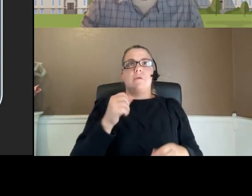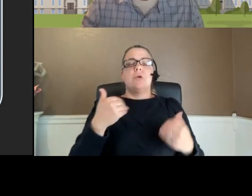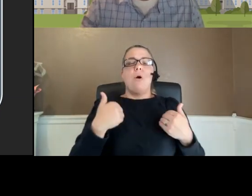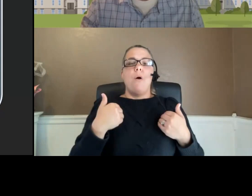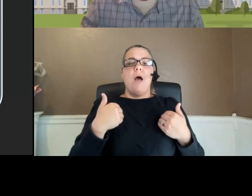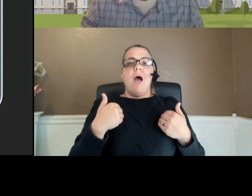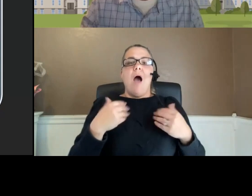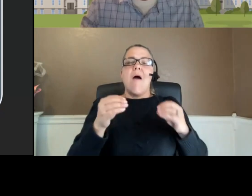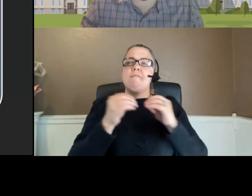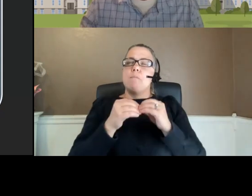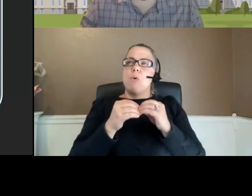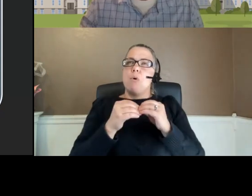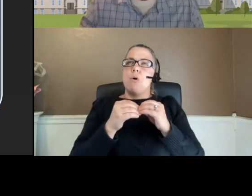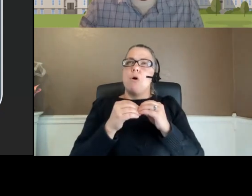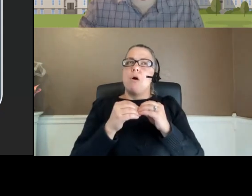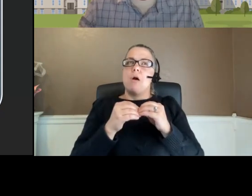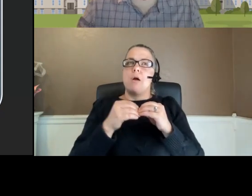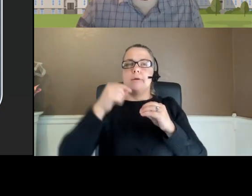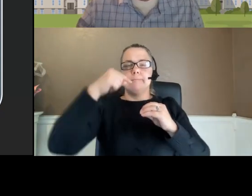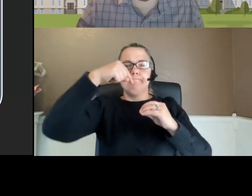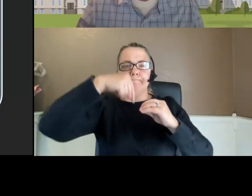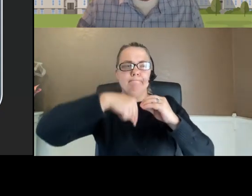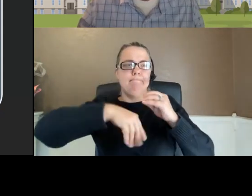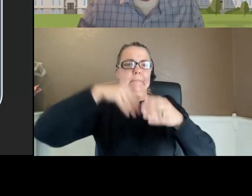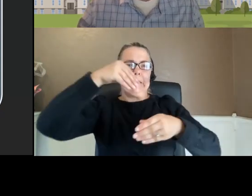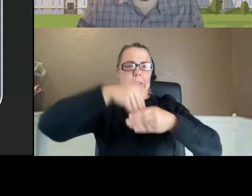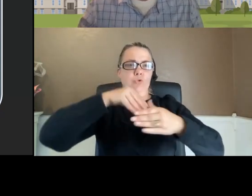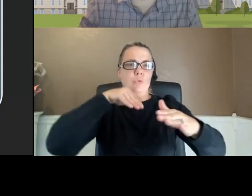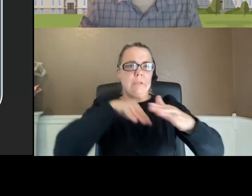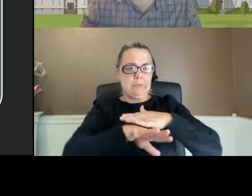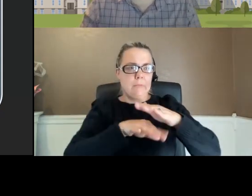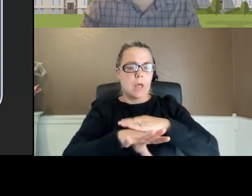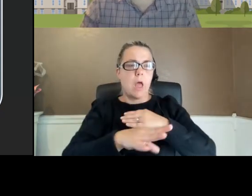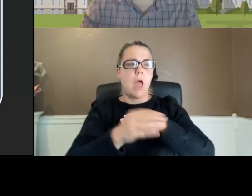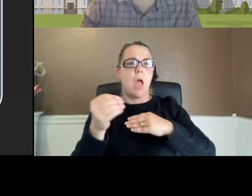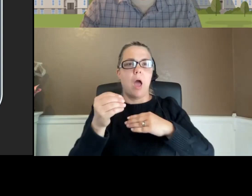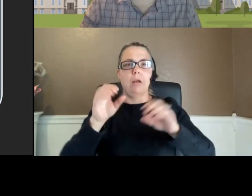you a lot more insight into the accessibility and potential impacts of various types of alternative